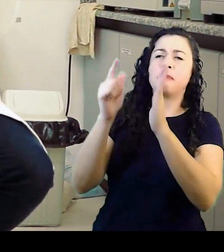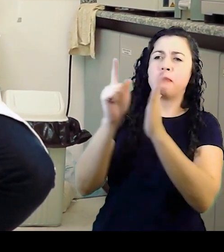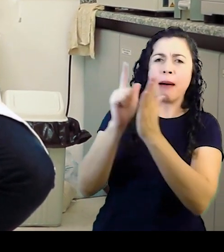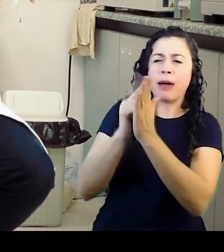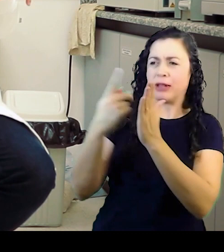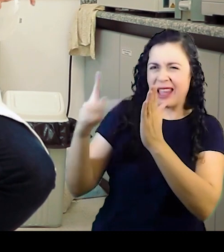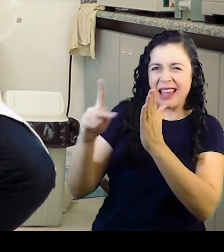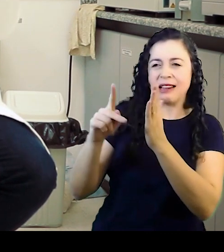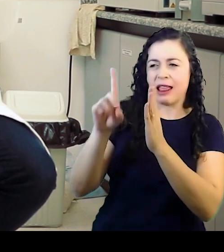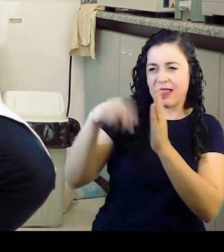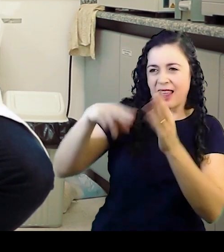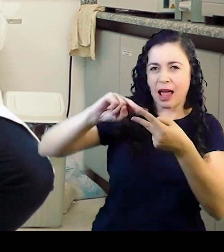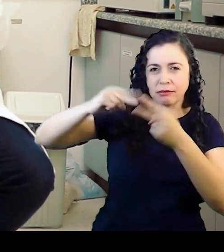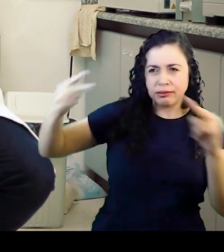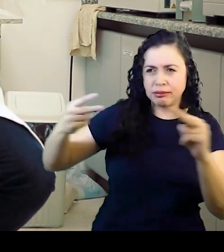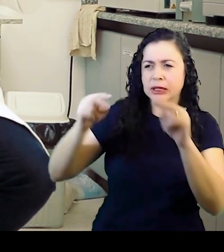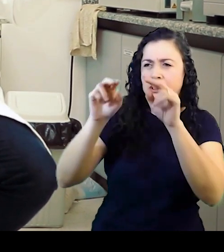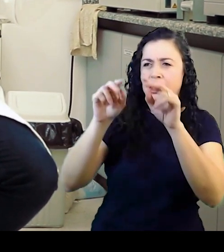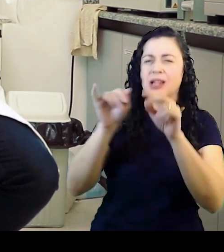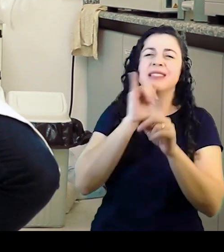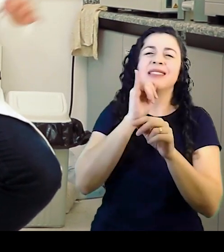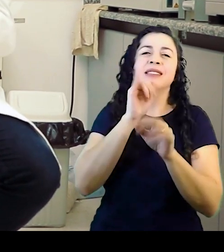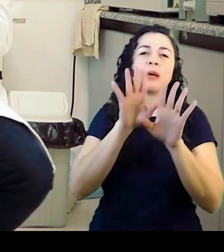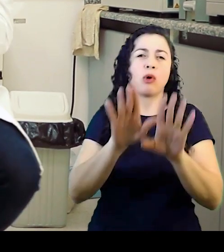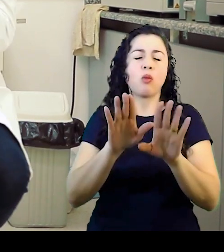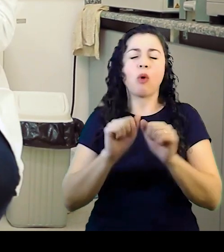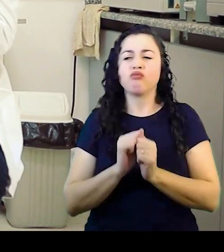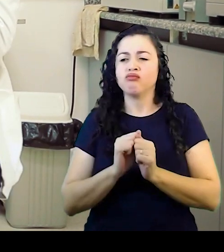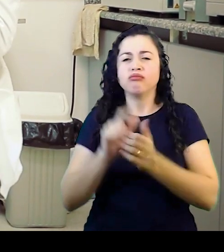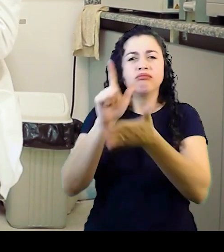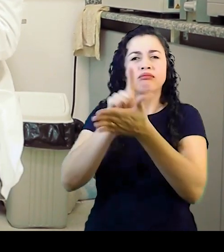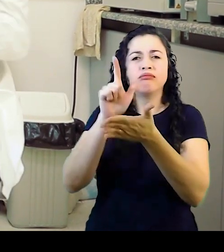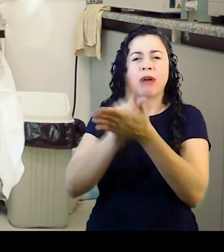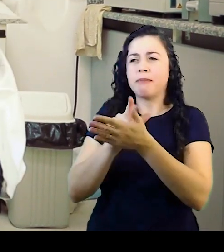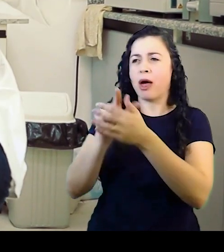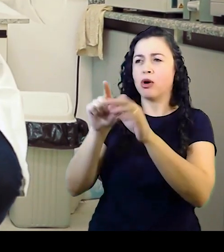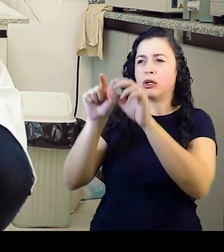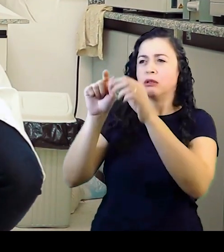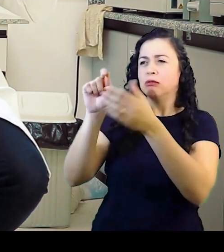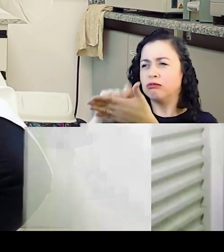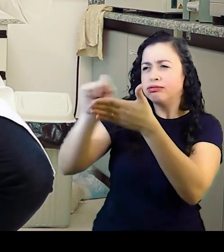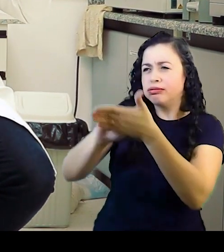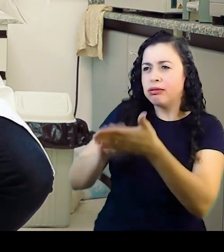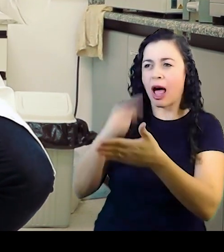as if you would transcribe a page. I look at what is here,